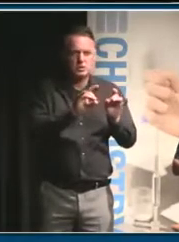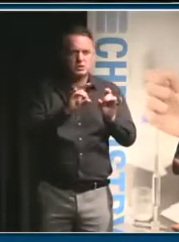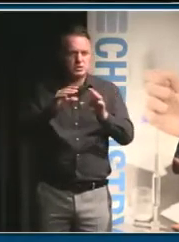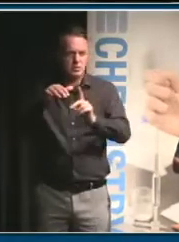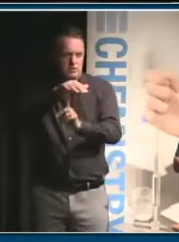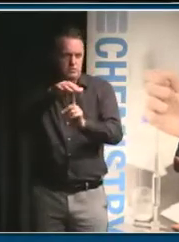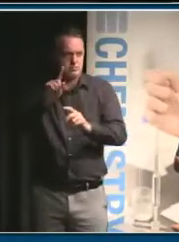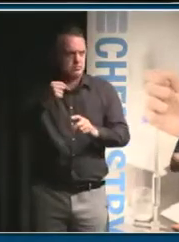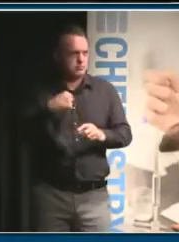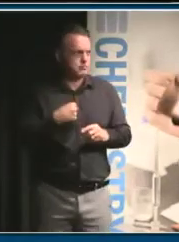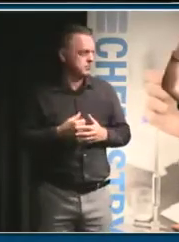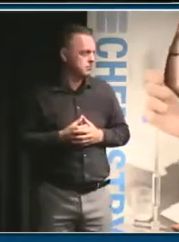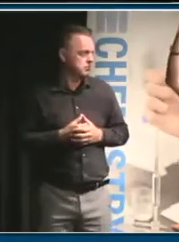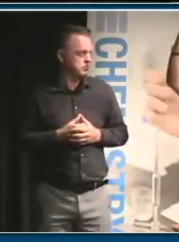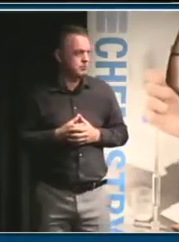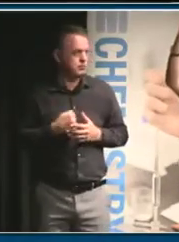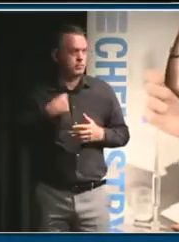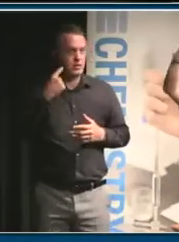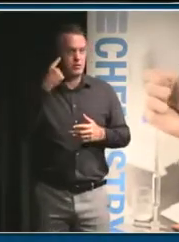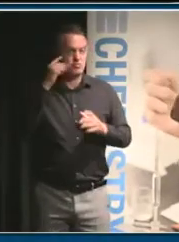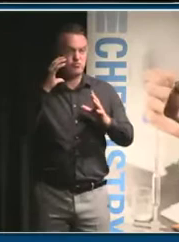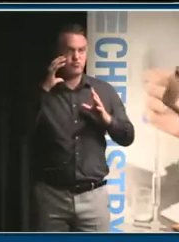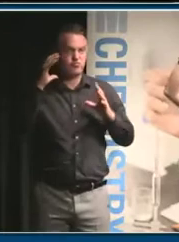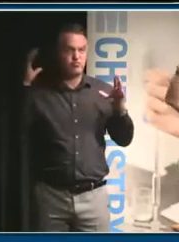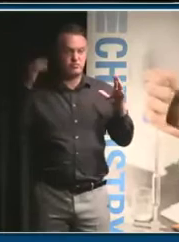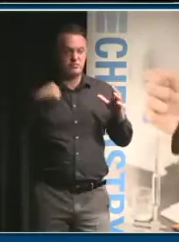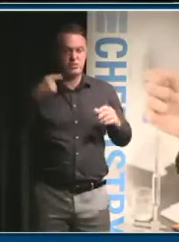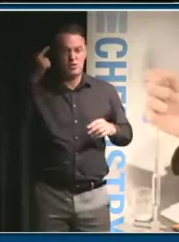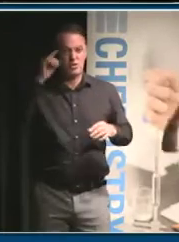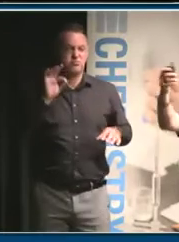But I’m looking, thinking about I get my head bigger than anything, I’m so cool I’m so awesome